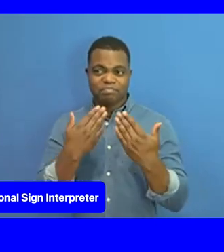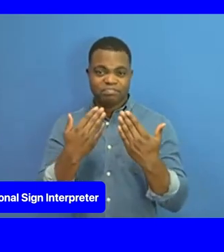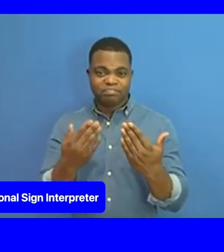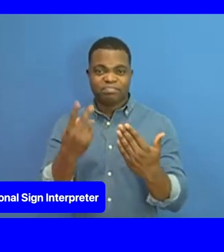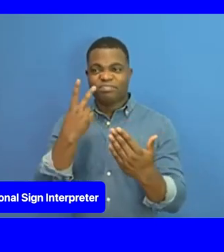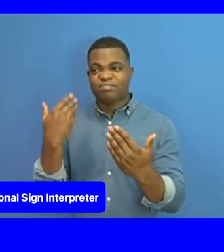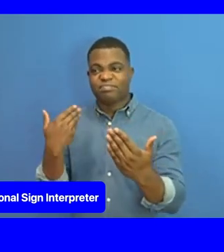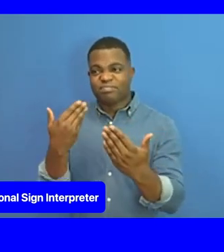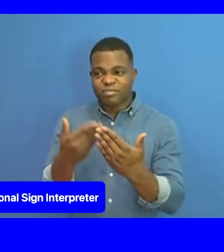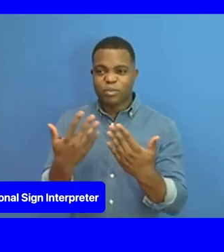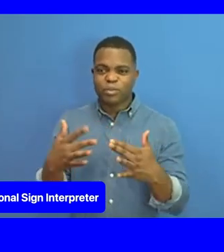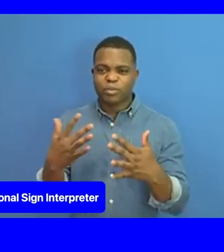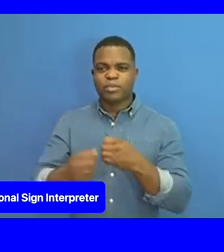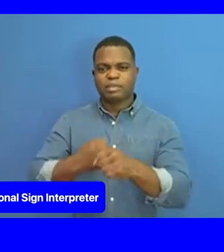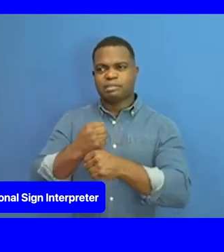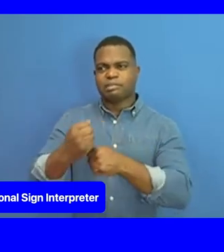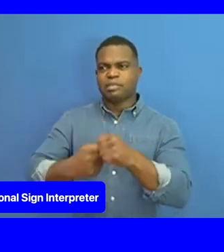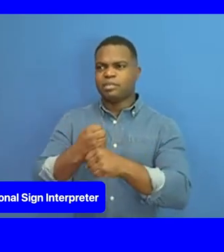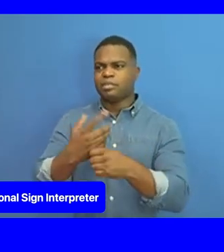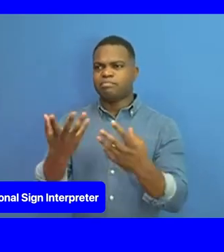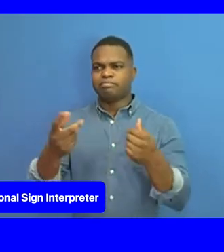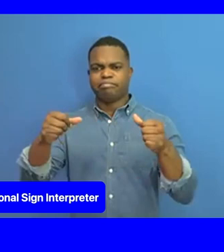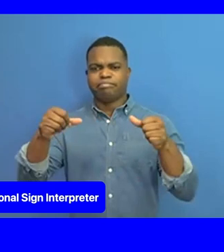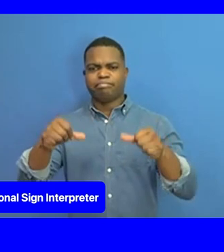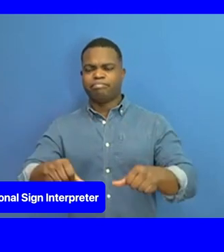In 2020 alone, the performing arts sector saw